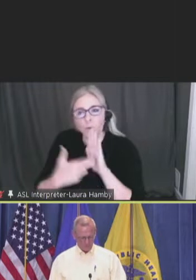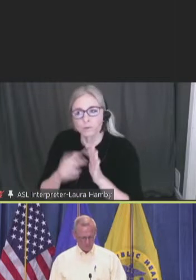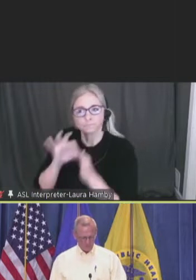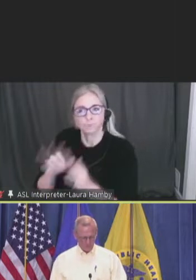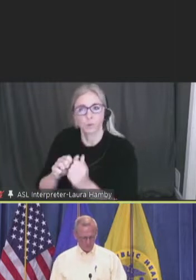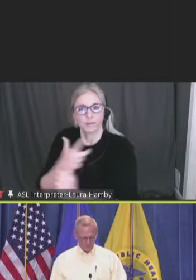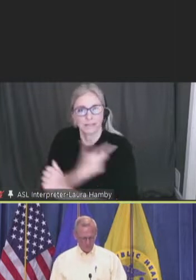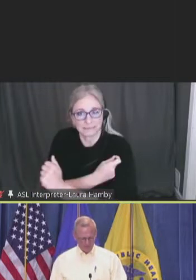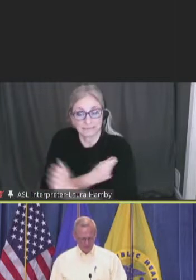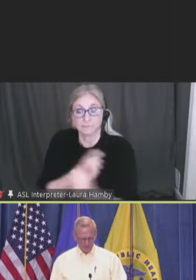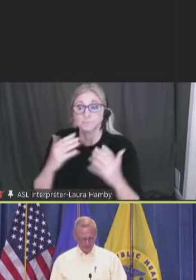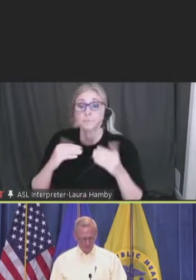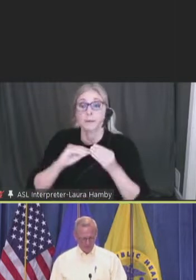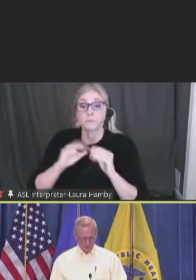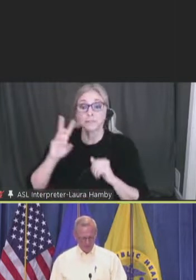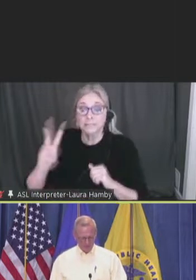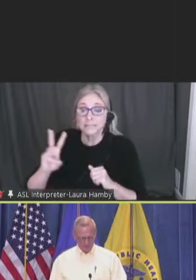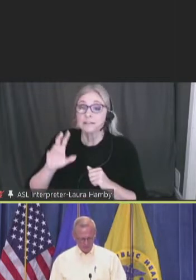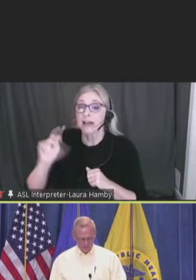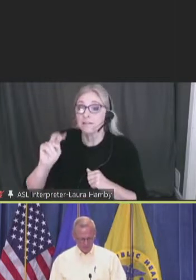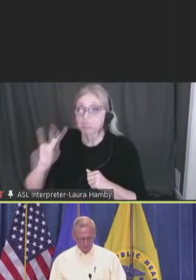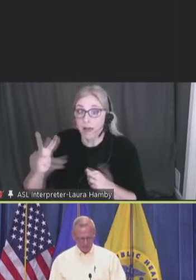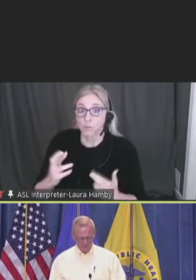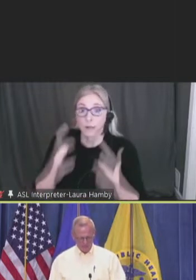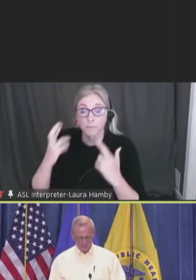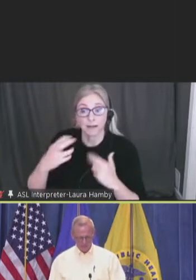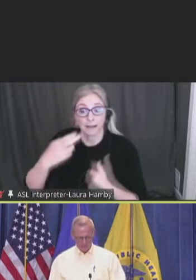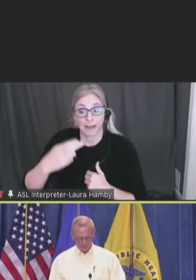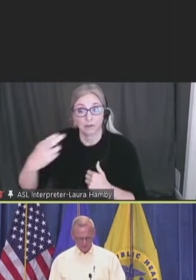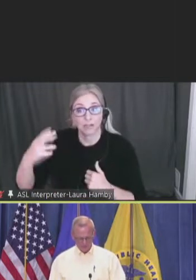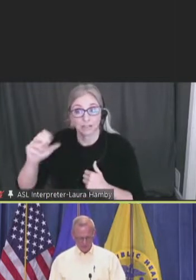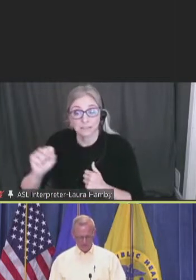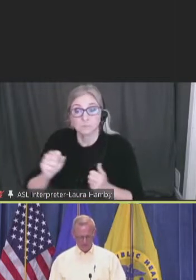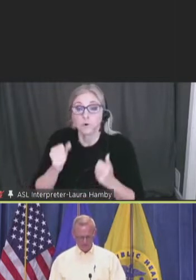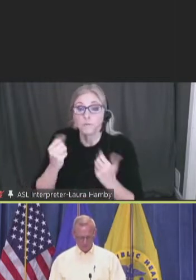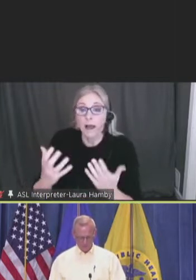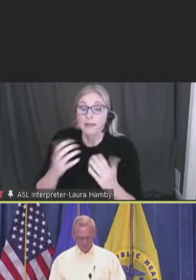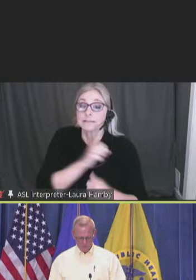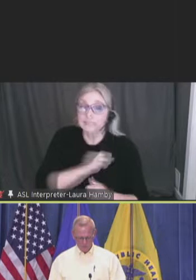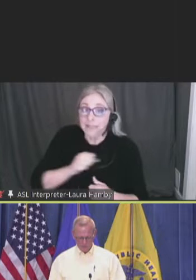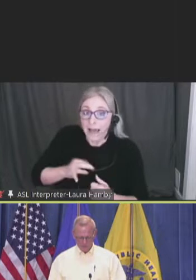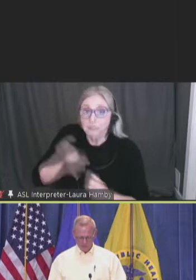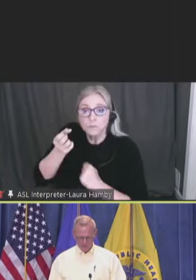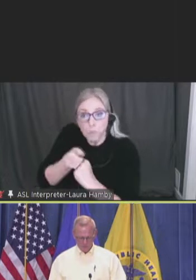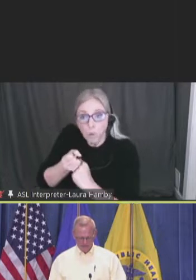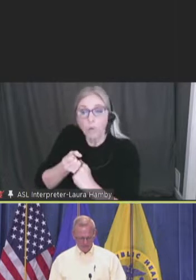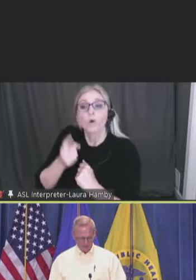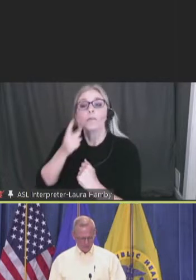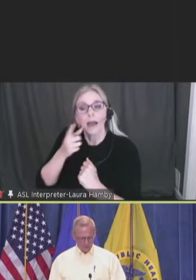Number six, NVAC recommends that HHS provide staffing and support that is adequate to both